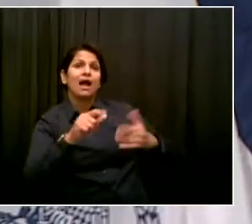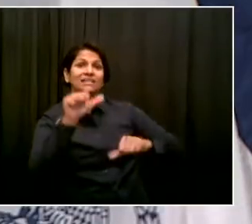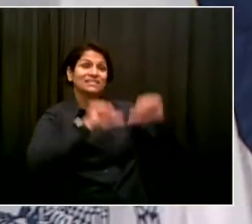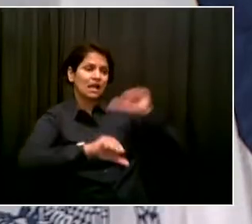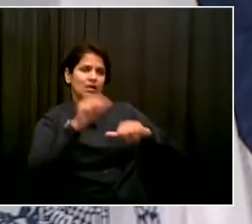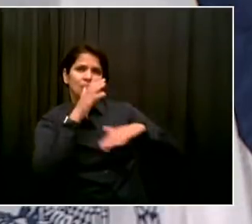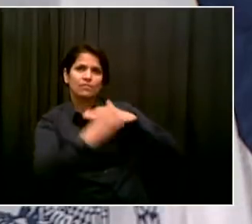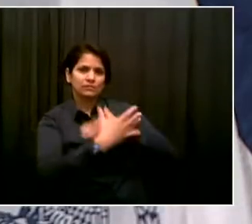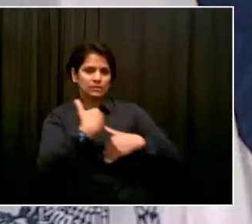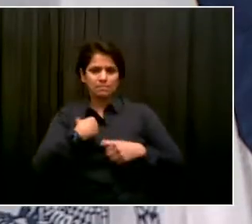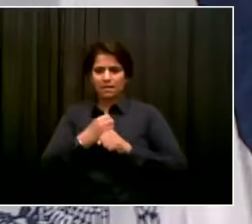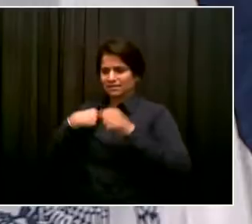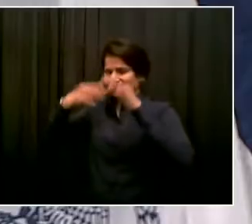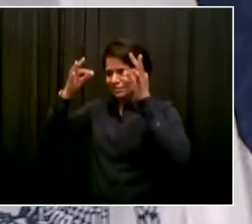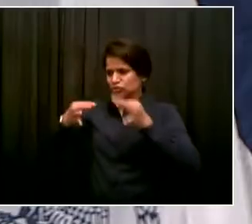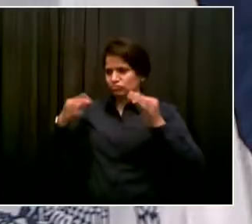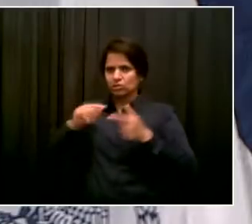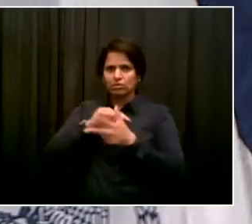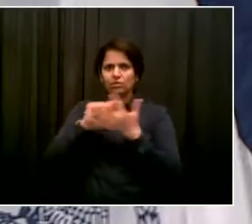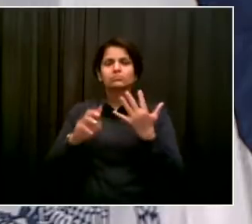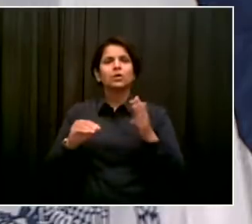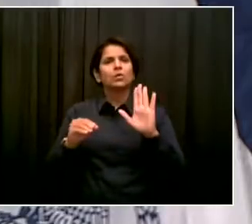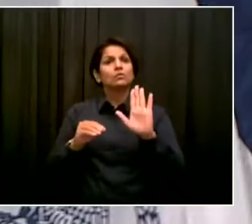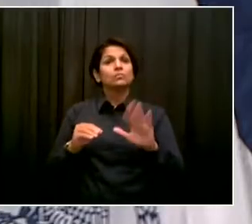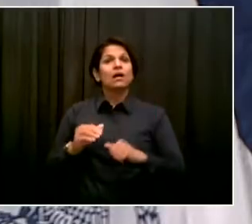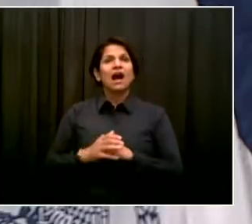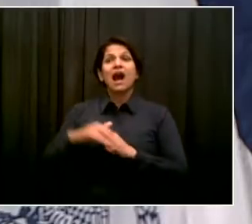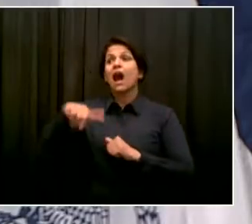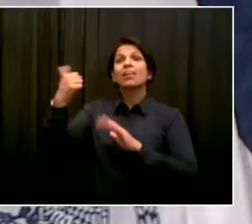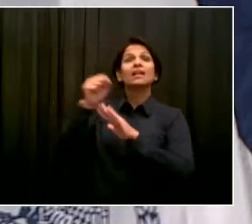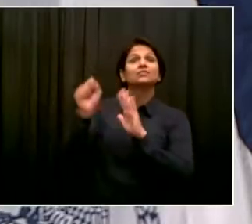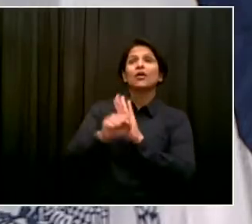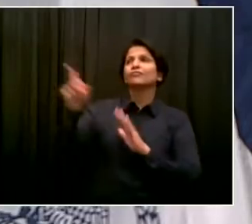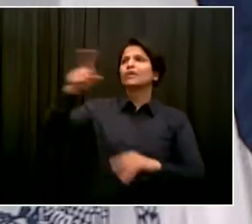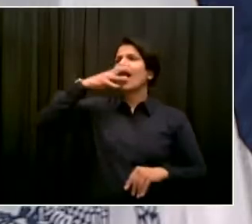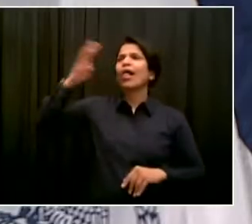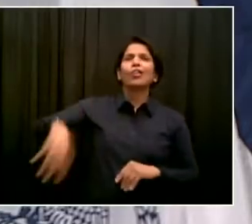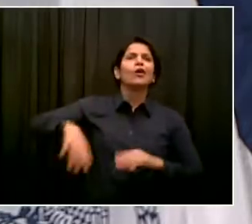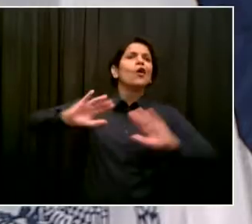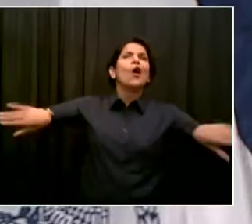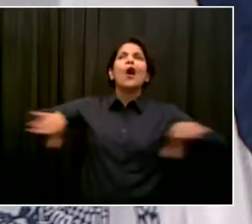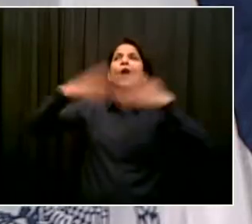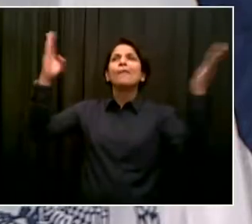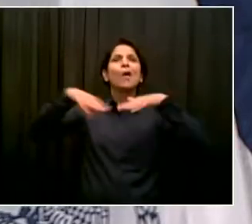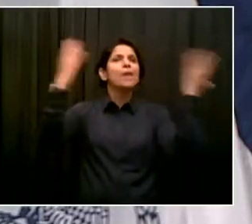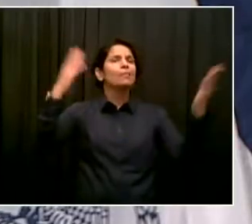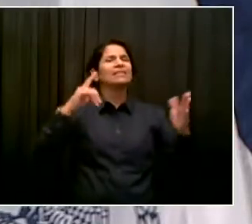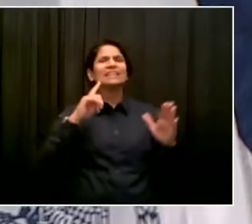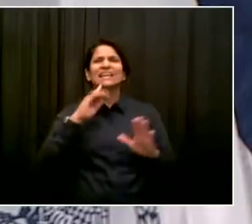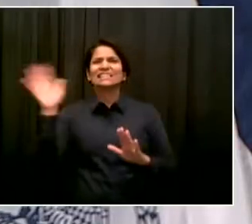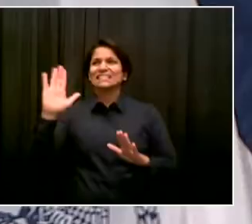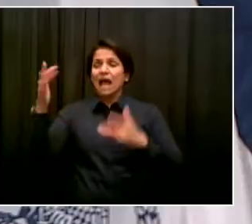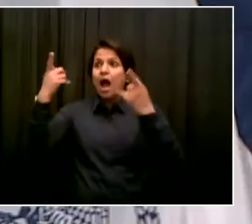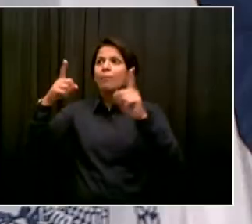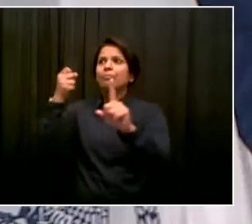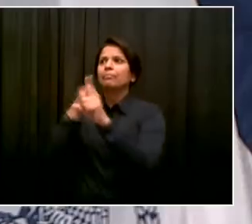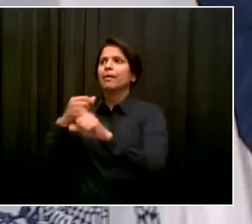REALLY CONSISTENT FOR THE CITY IS WE MADE DECISION BASED ON DATA AND SCIENCE. SOME OTHER PLACES DIDN'T DO THAT